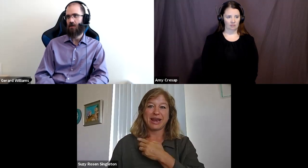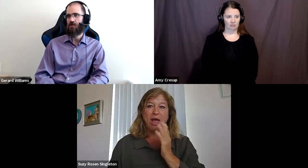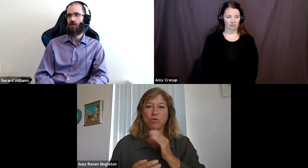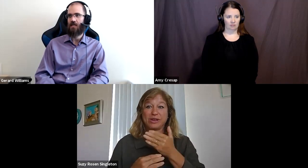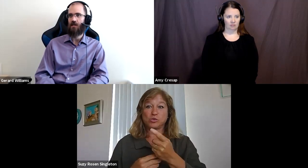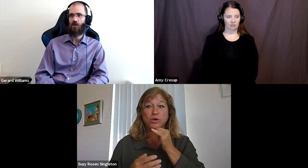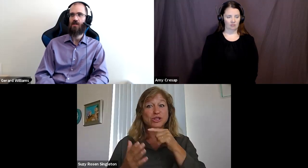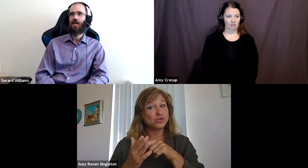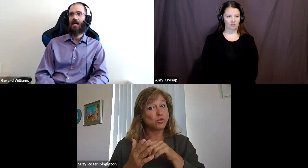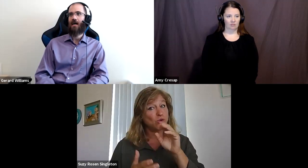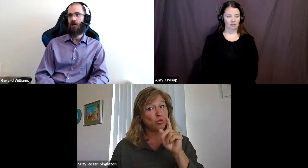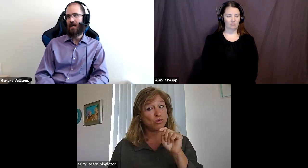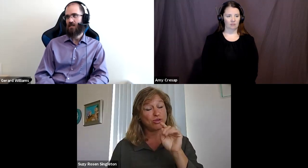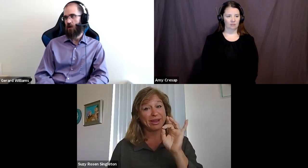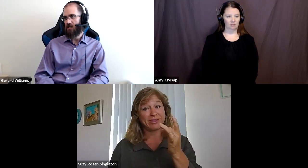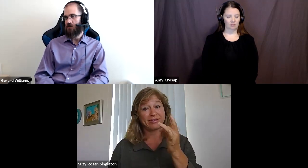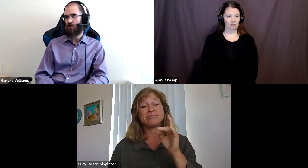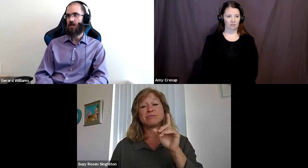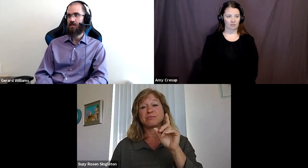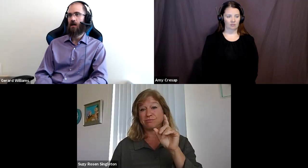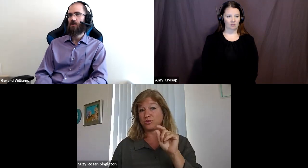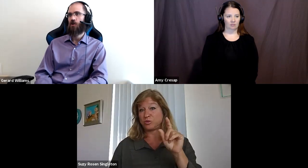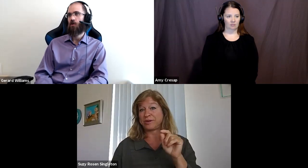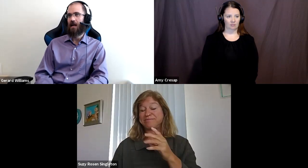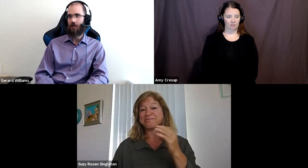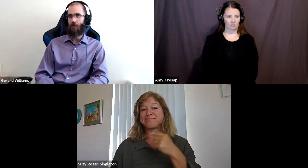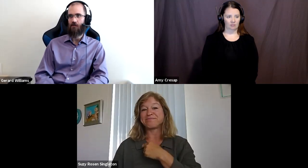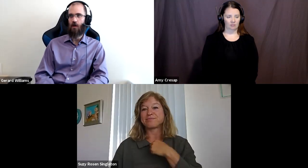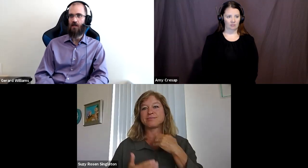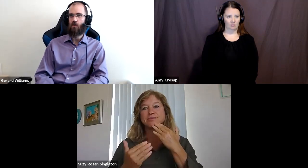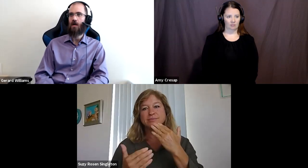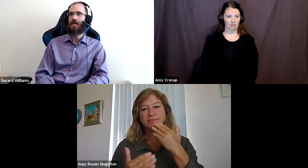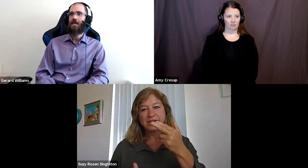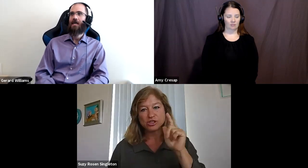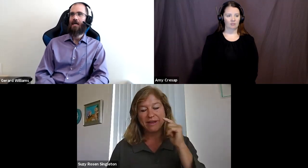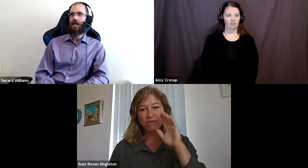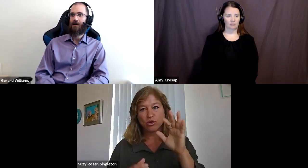two years our next one is due this October 8th, 2020.